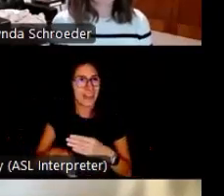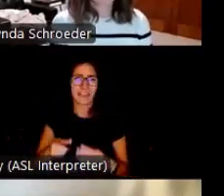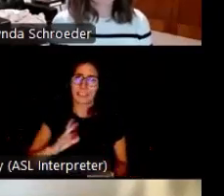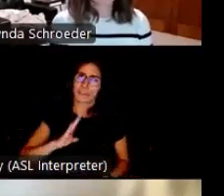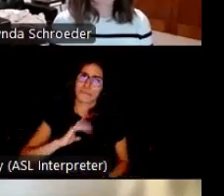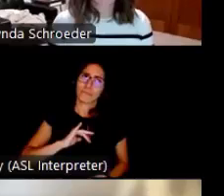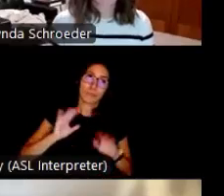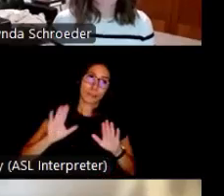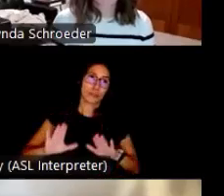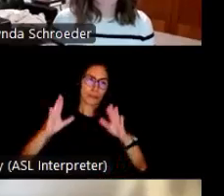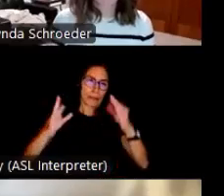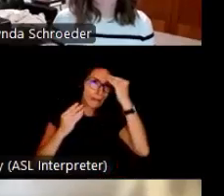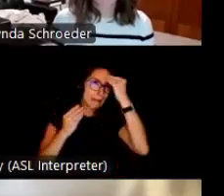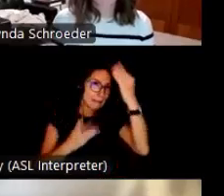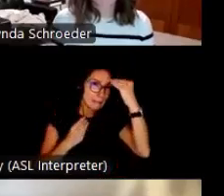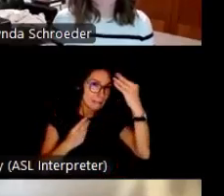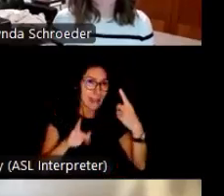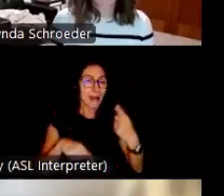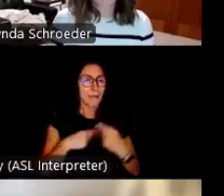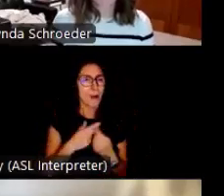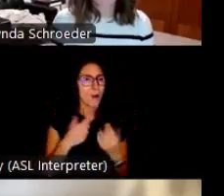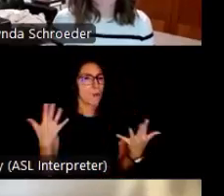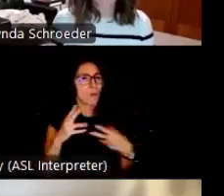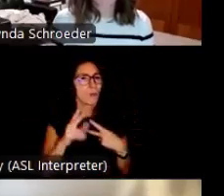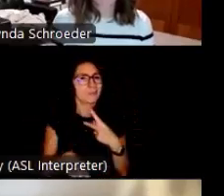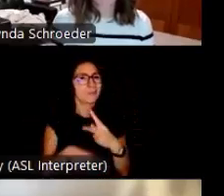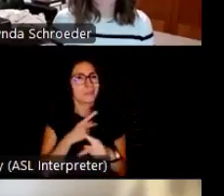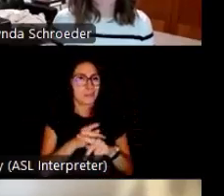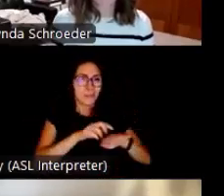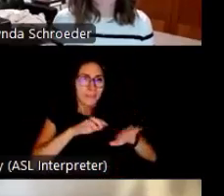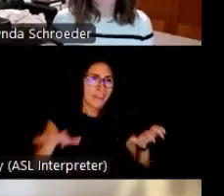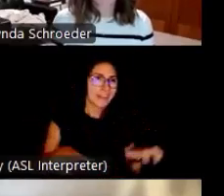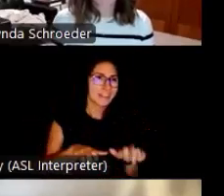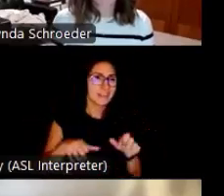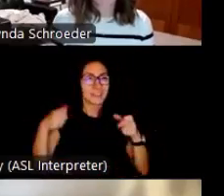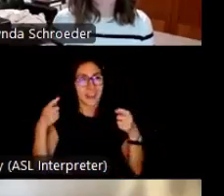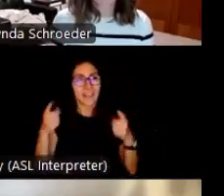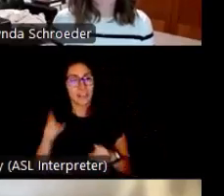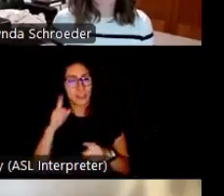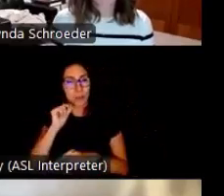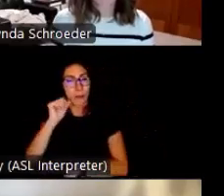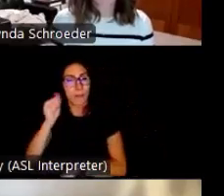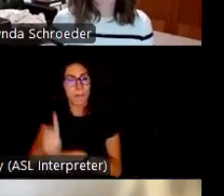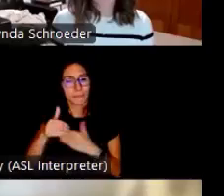of activities and events we hold in the future. Thank you, Shoshana.